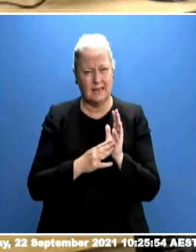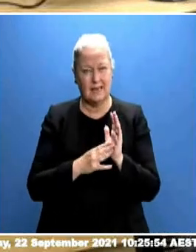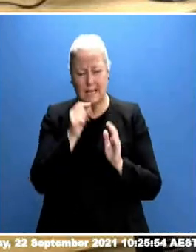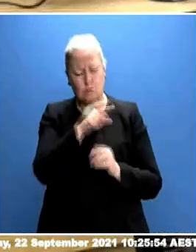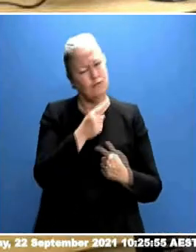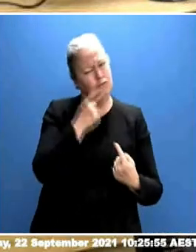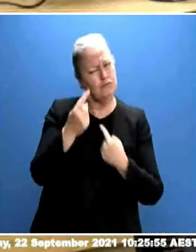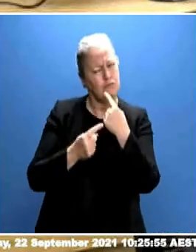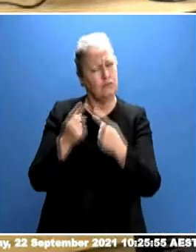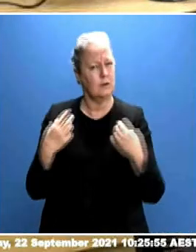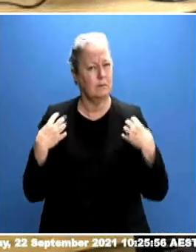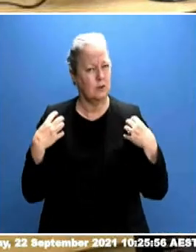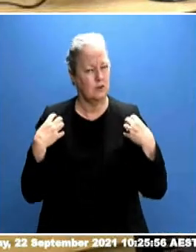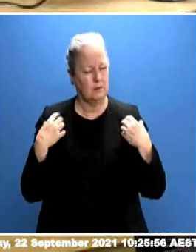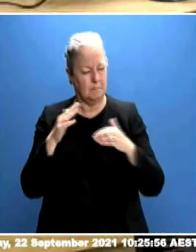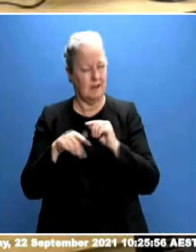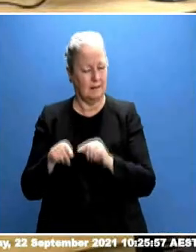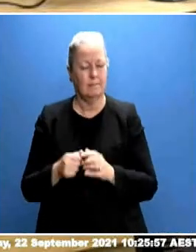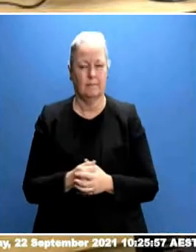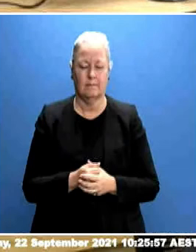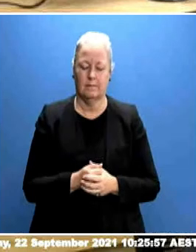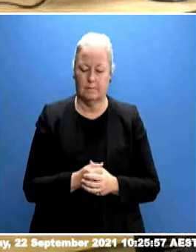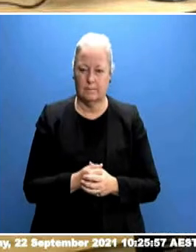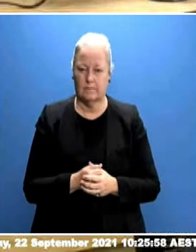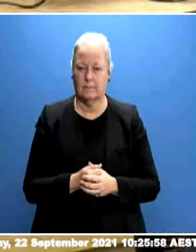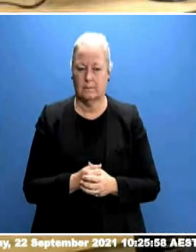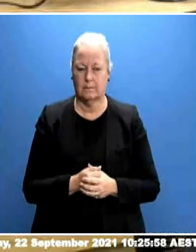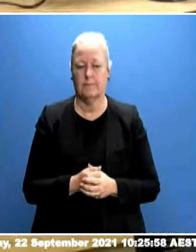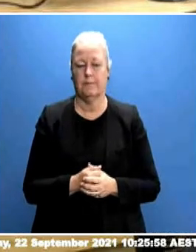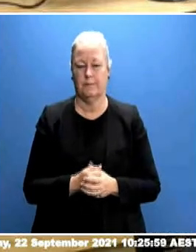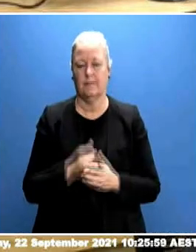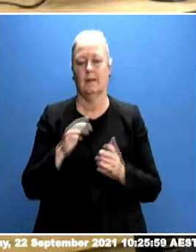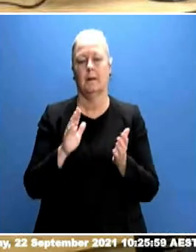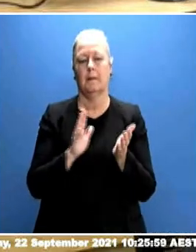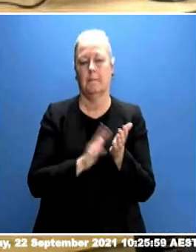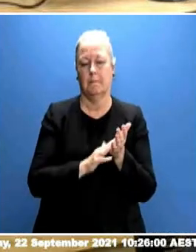Sure. Megan had her foot turning in a little bit and the